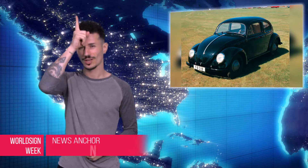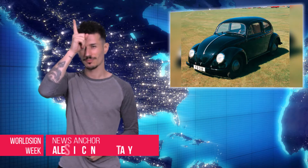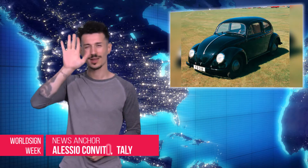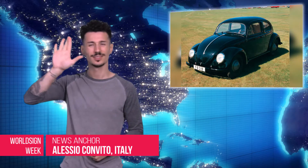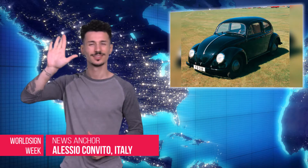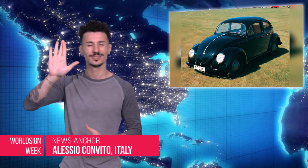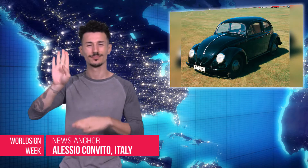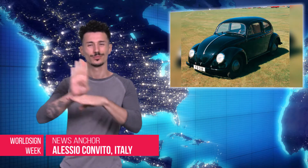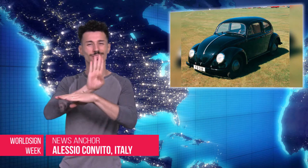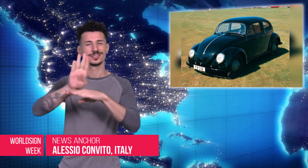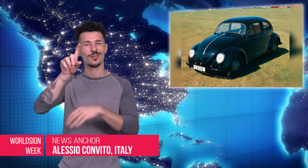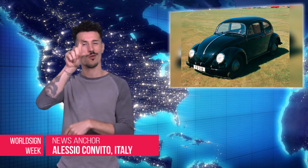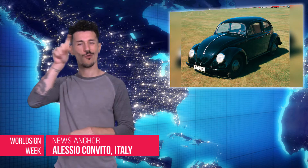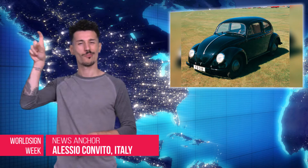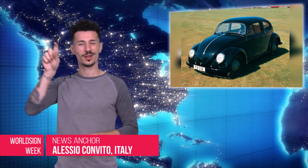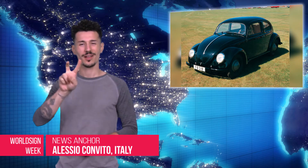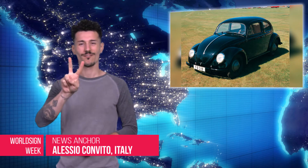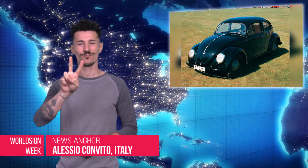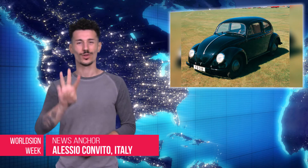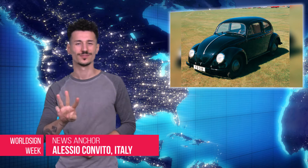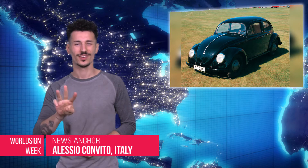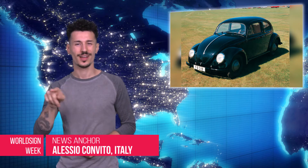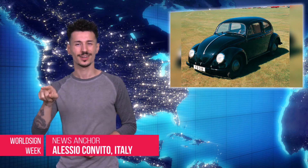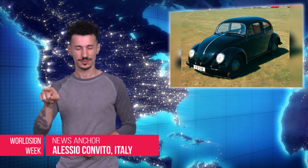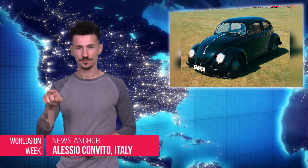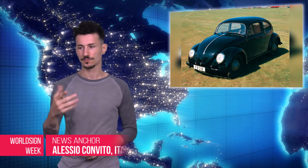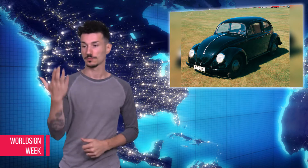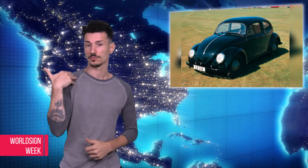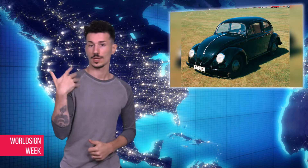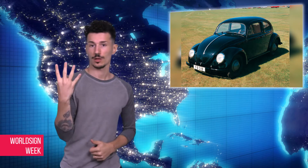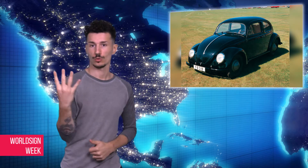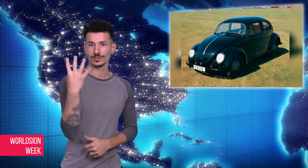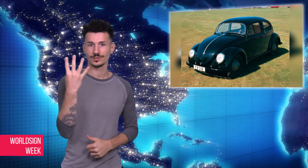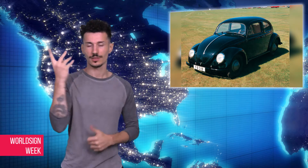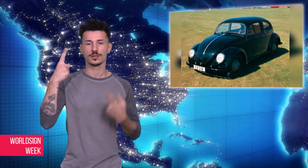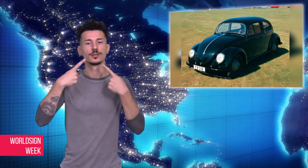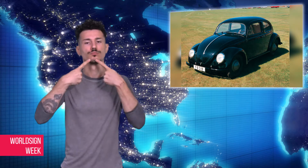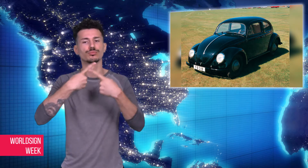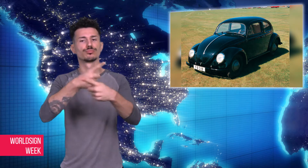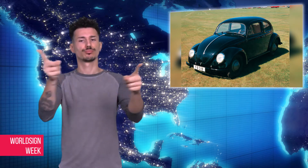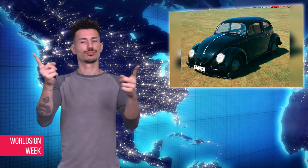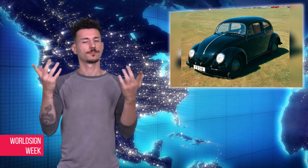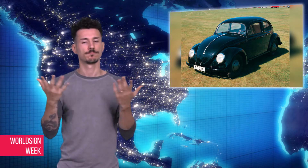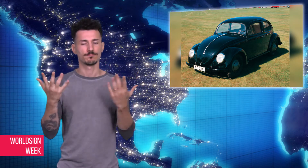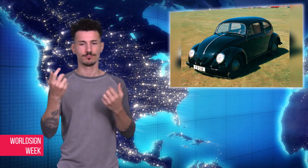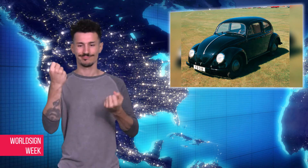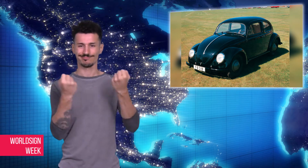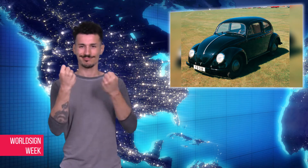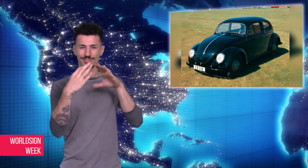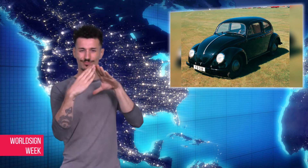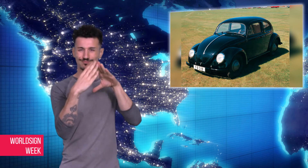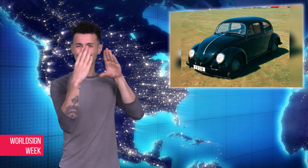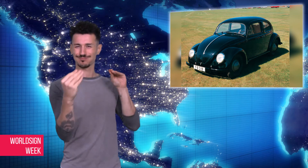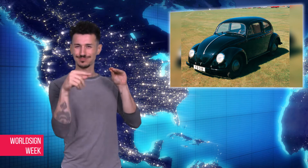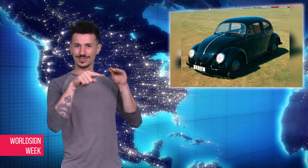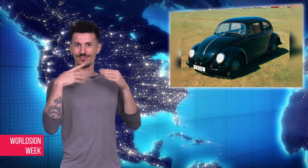Alessio: The German automotive company, Volkswagen, announced last